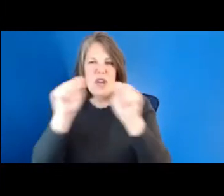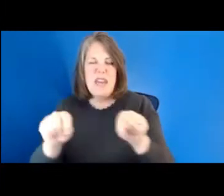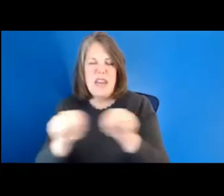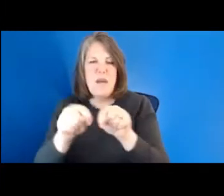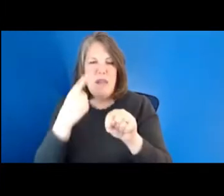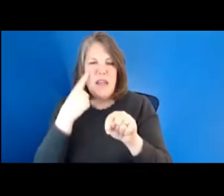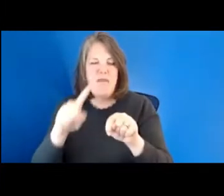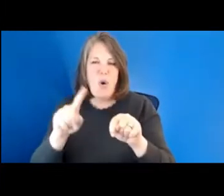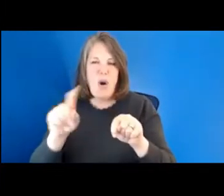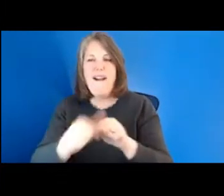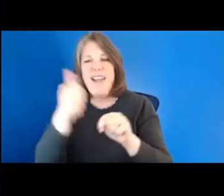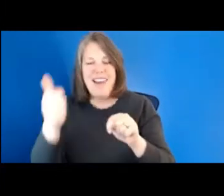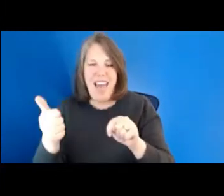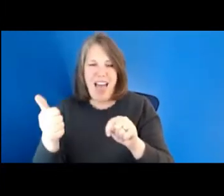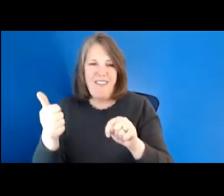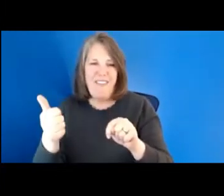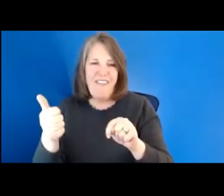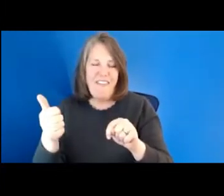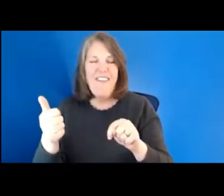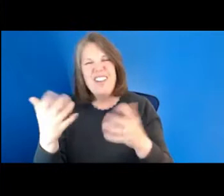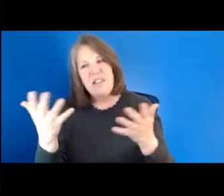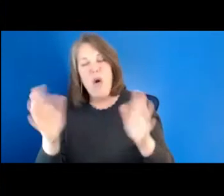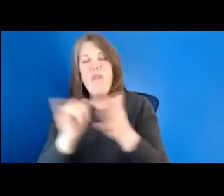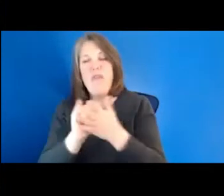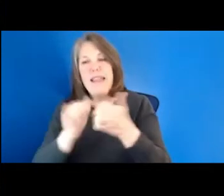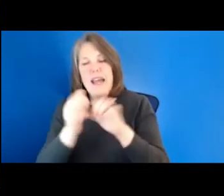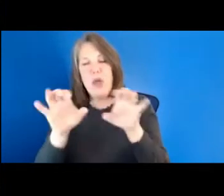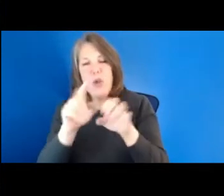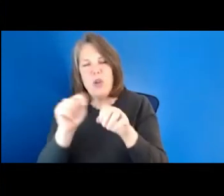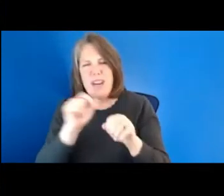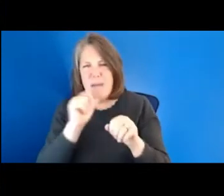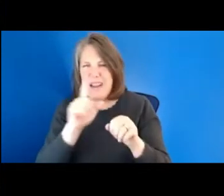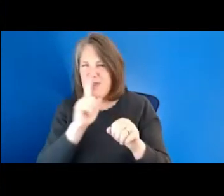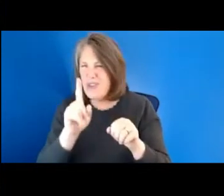17:11:47 another test. So that is the way you do it. I'm not sure if I'm answering your